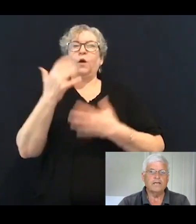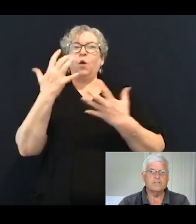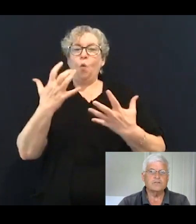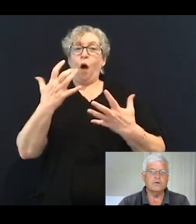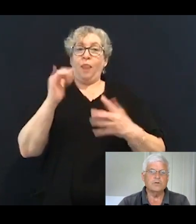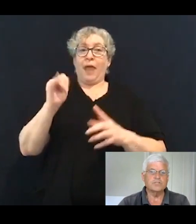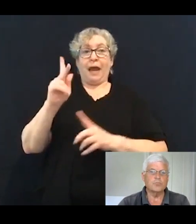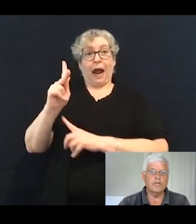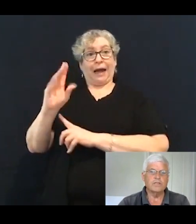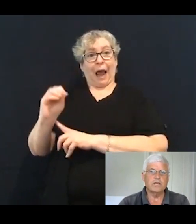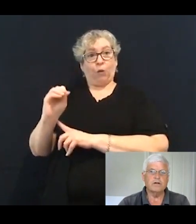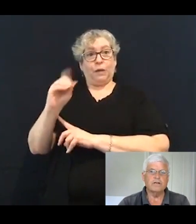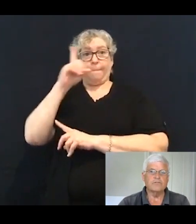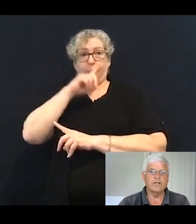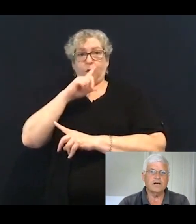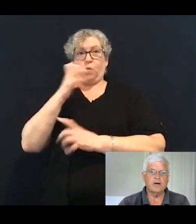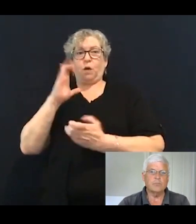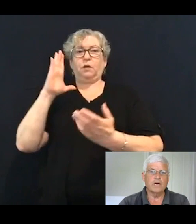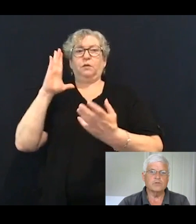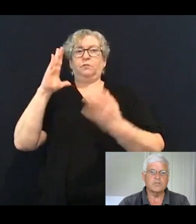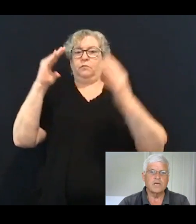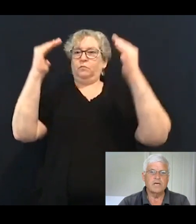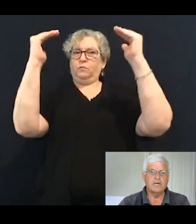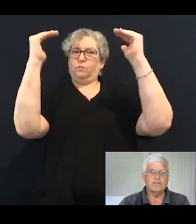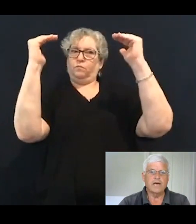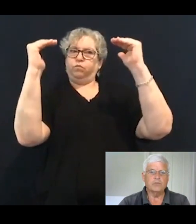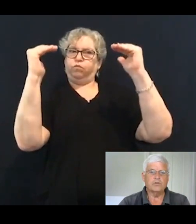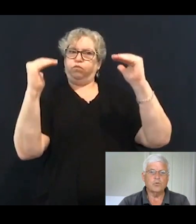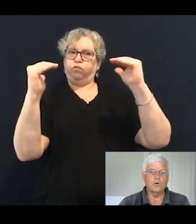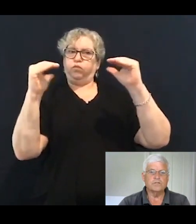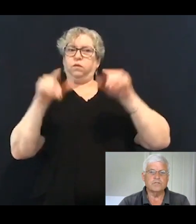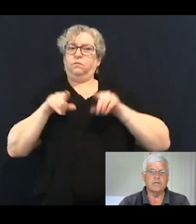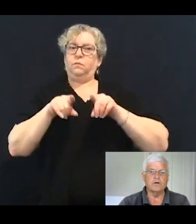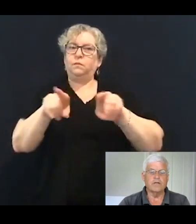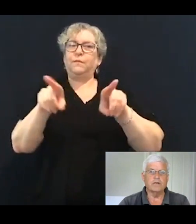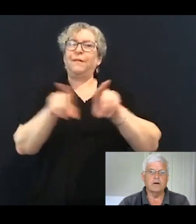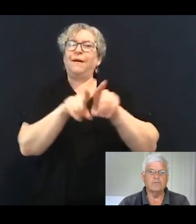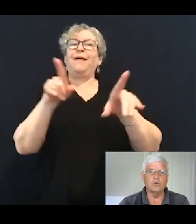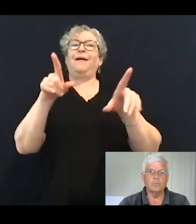the hearing of the knockout mouse down towards the hearing of a normal mouse.